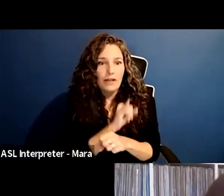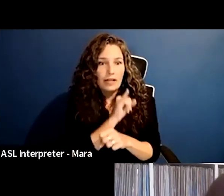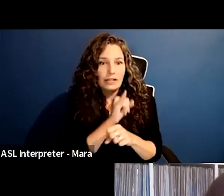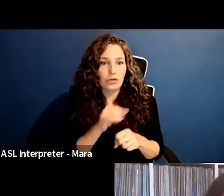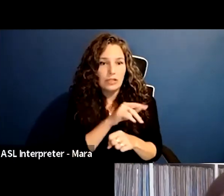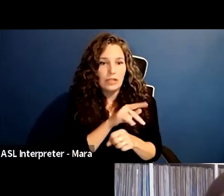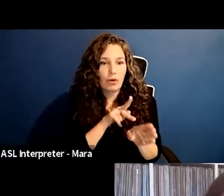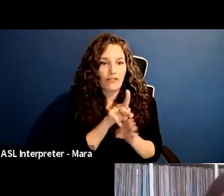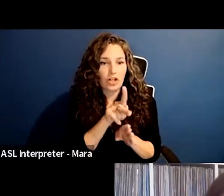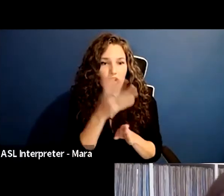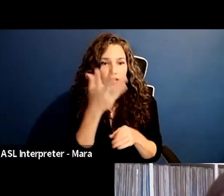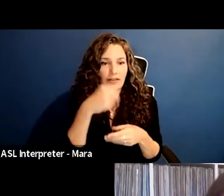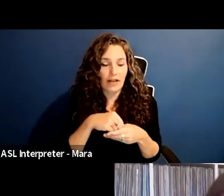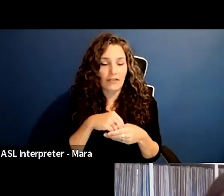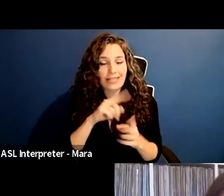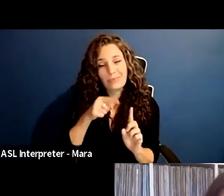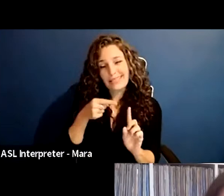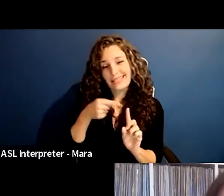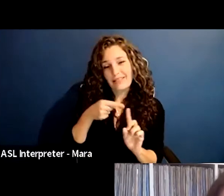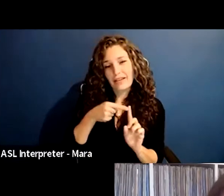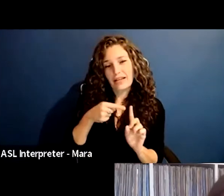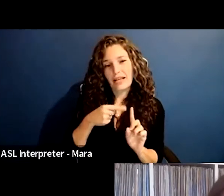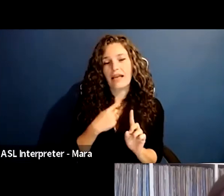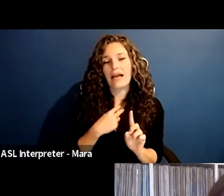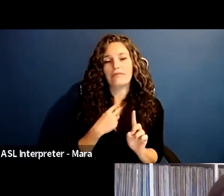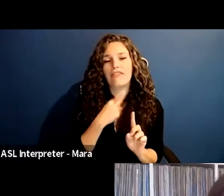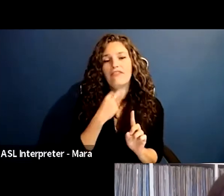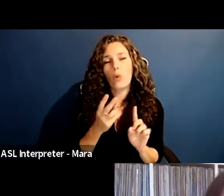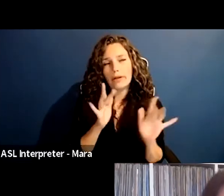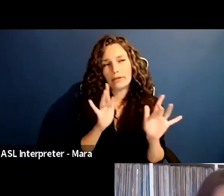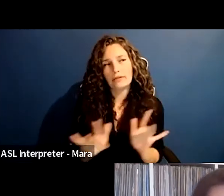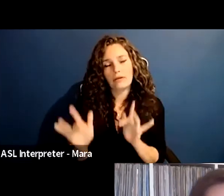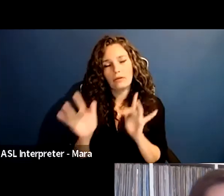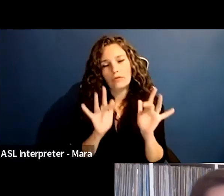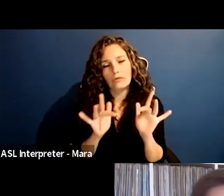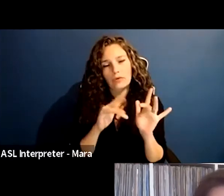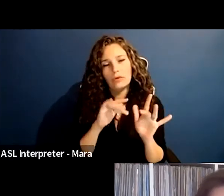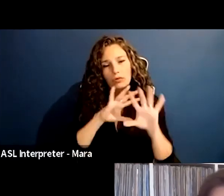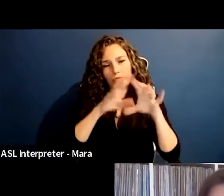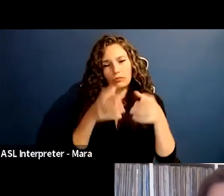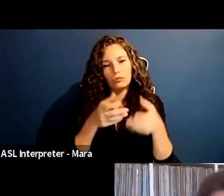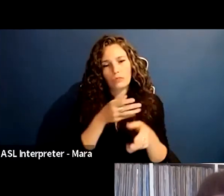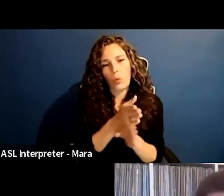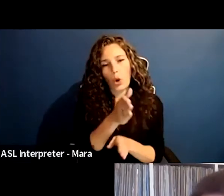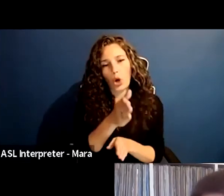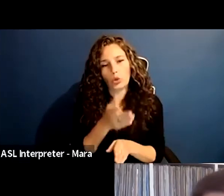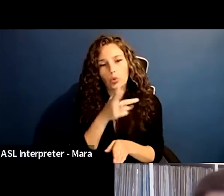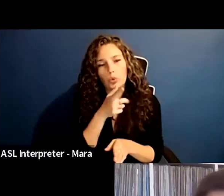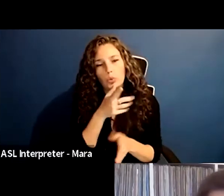particularly in the voiceover world, who want to celebrate, if you will,